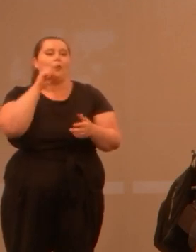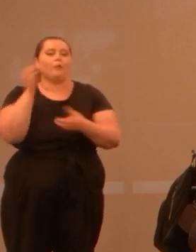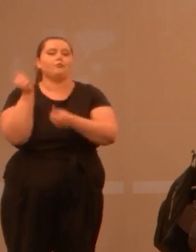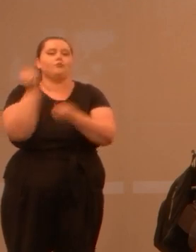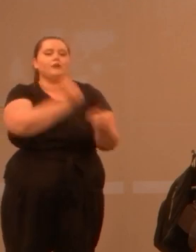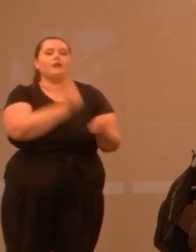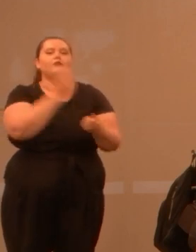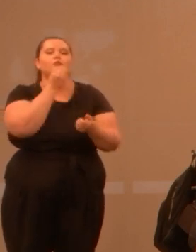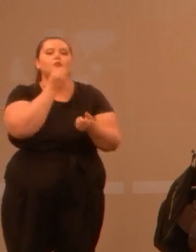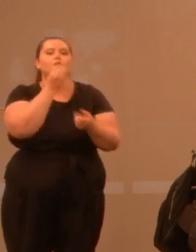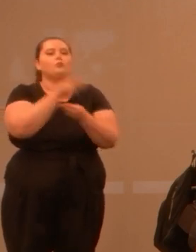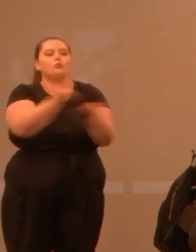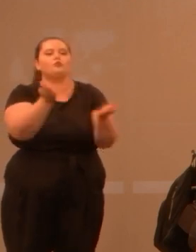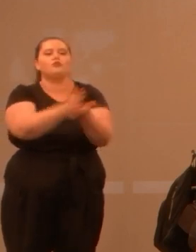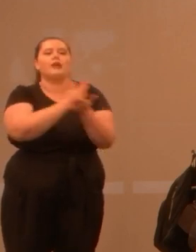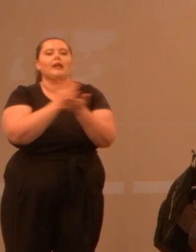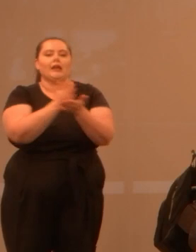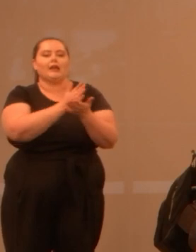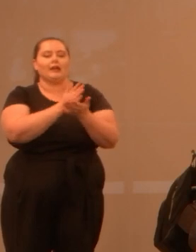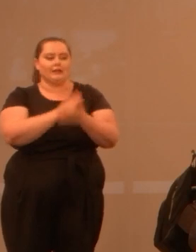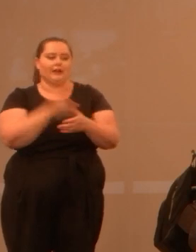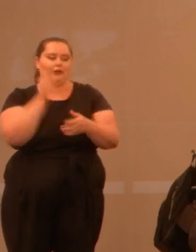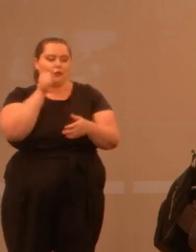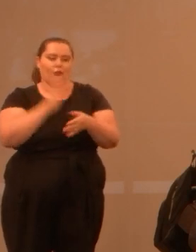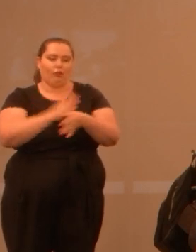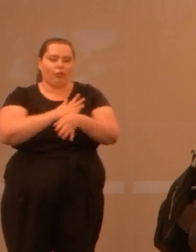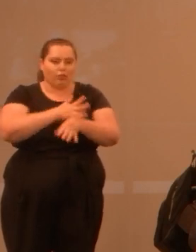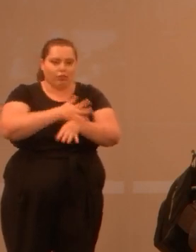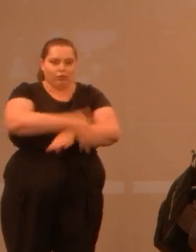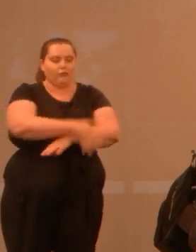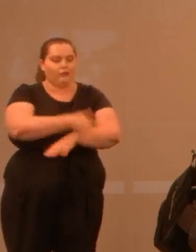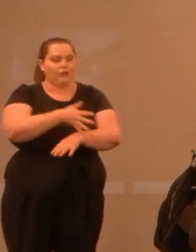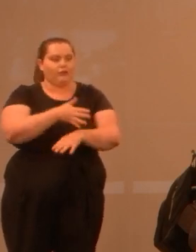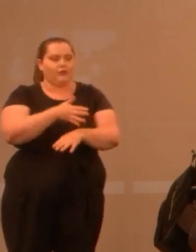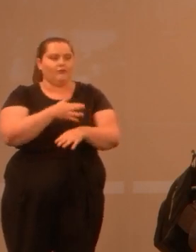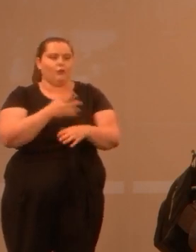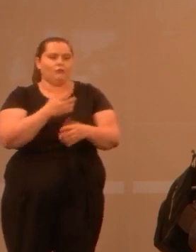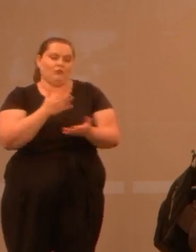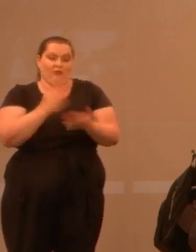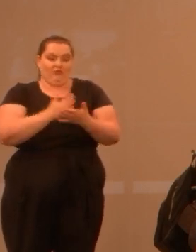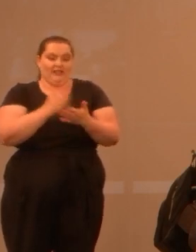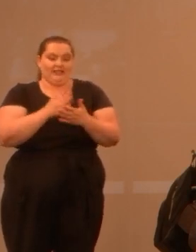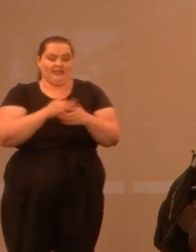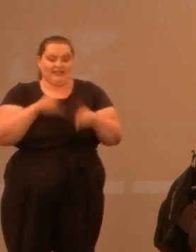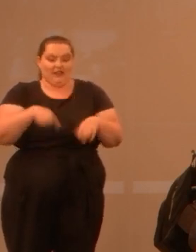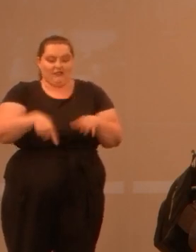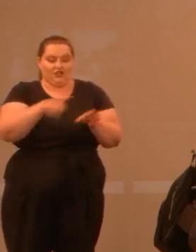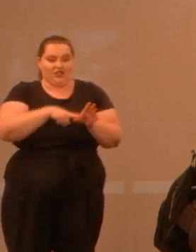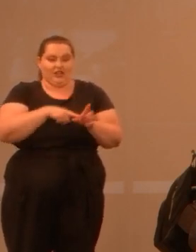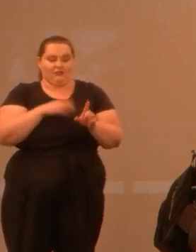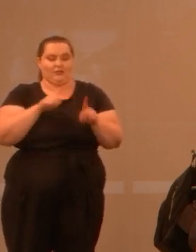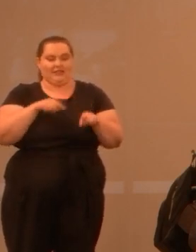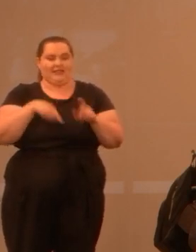and I know that you have absolutely slugged it out for the past, you know, well, really, since the beginning of the year as we started this journey.